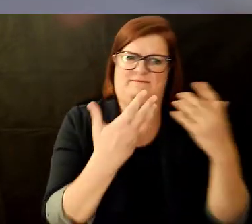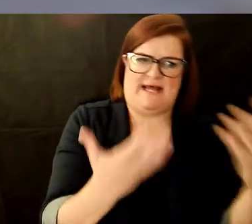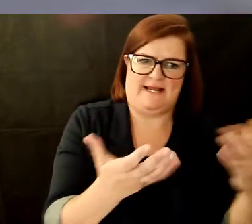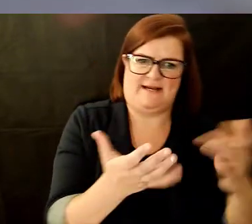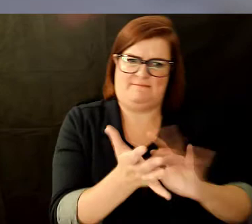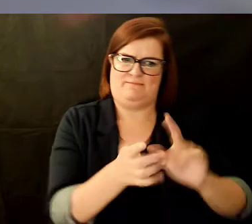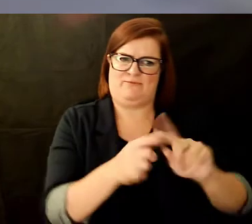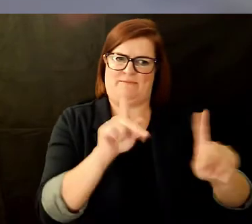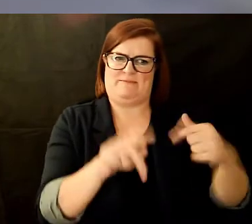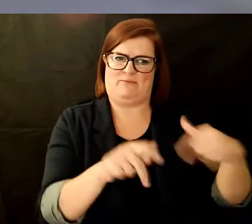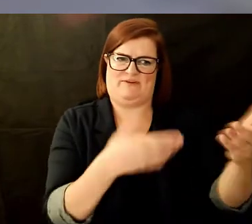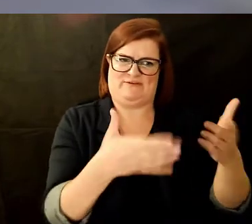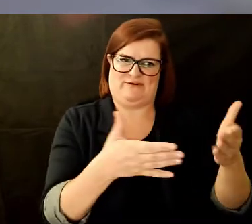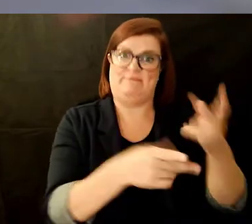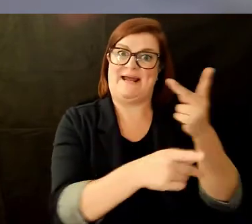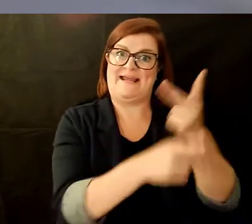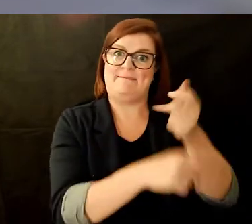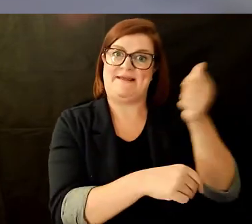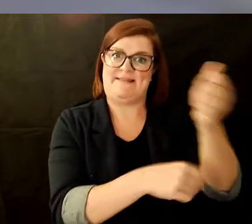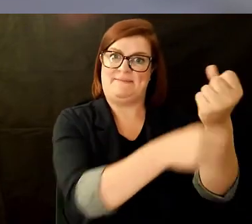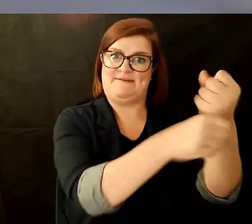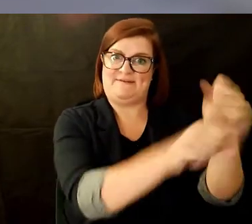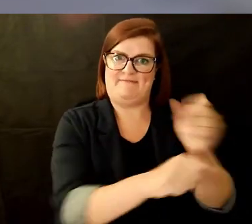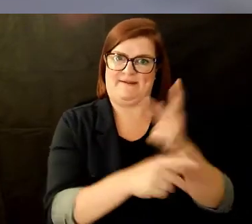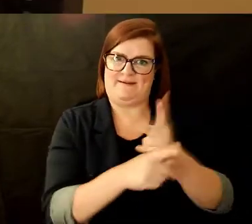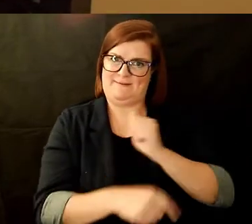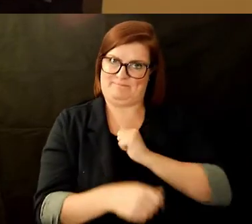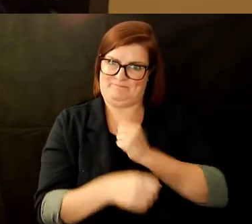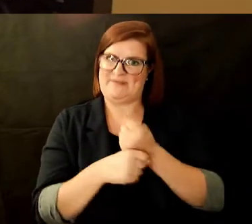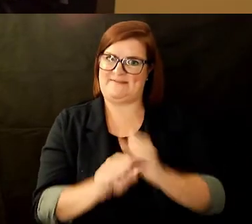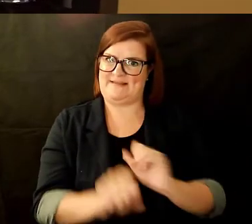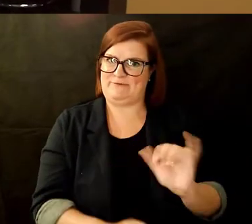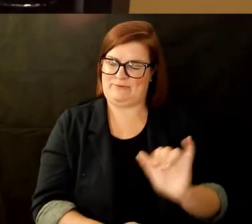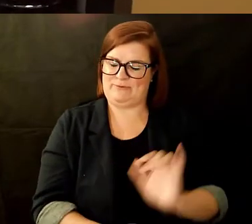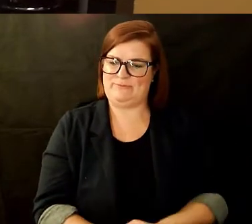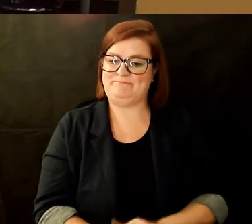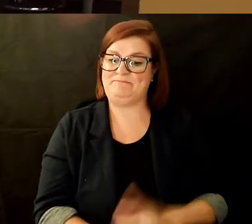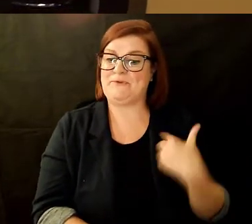to the people we serve, while keeping them safe and while keeping ourselves safe.